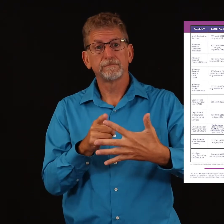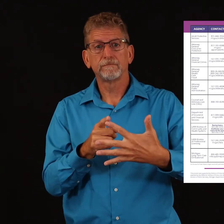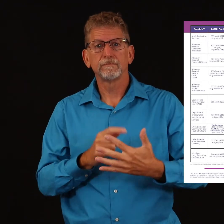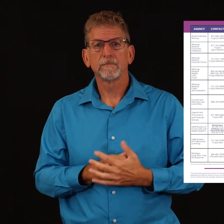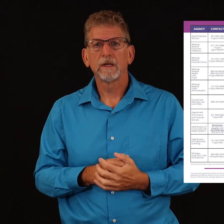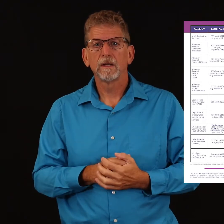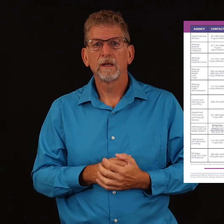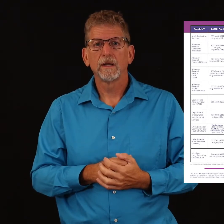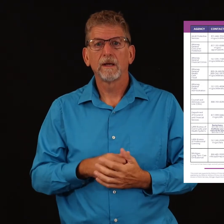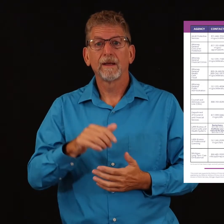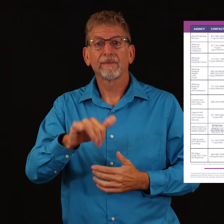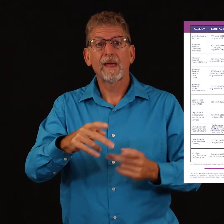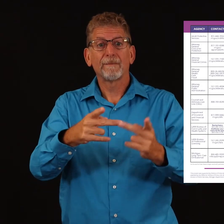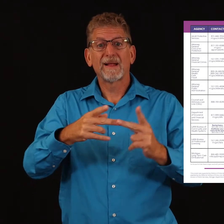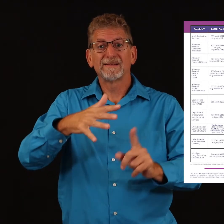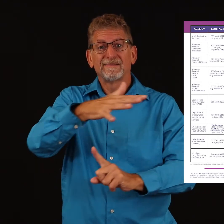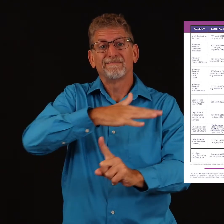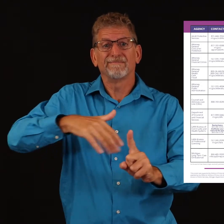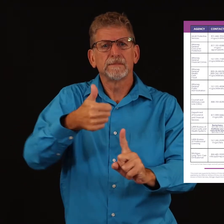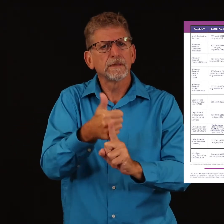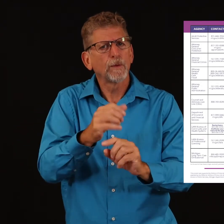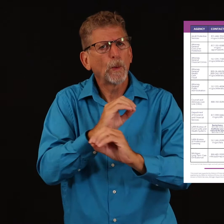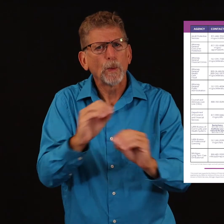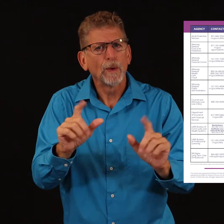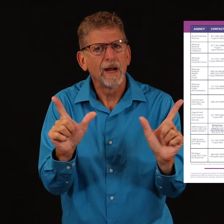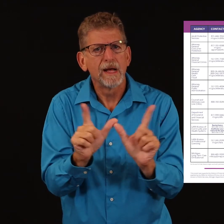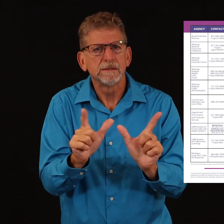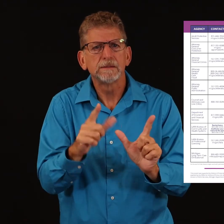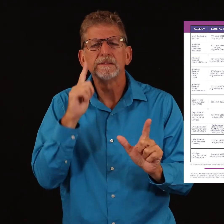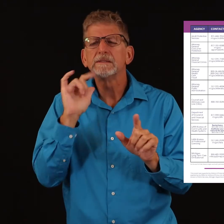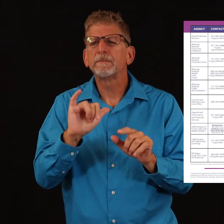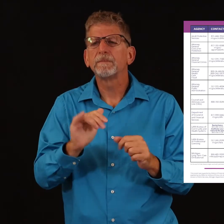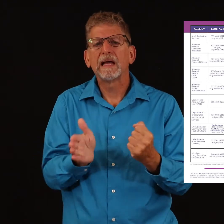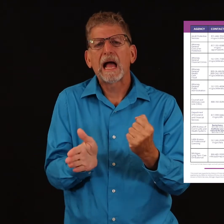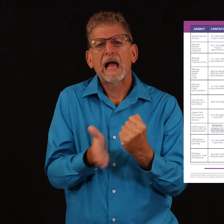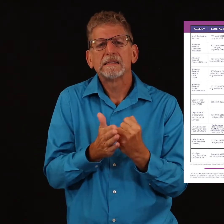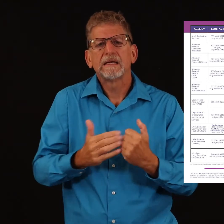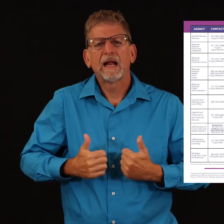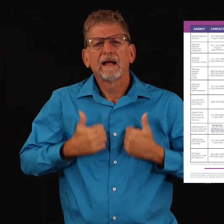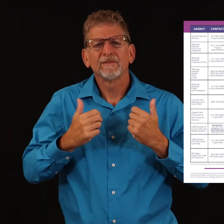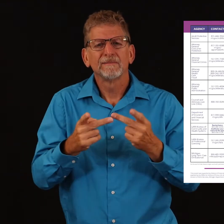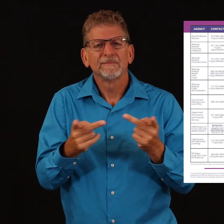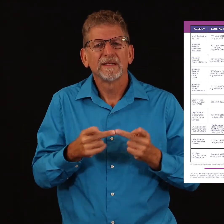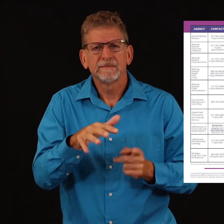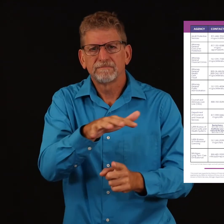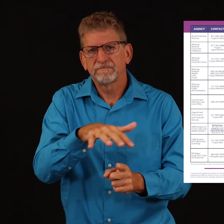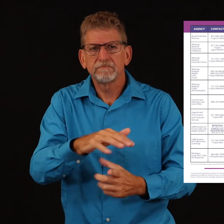An unlicensed setting (i.e., assisted living facility);